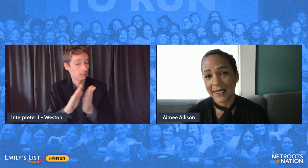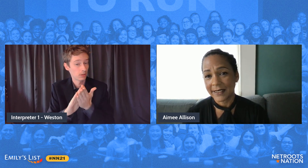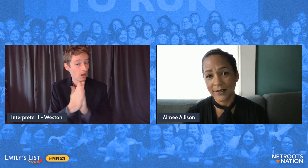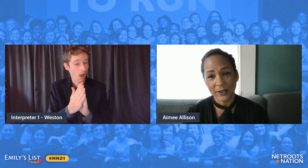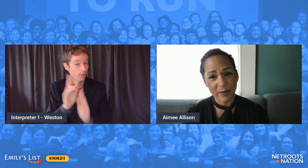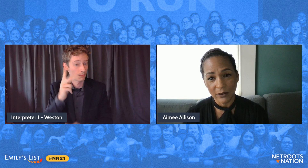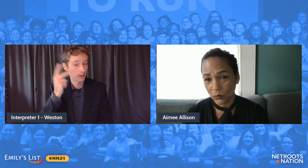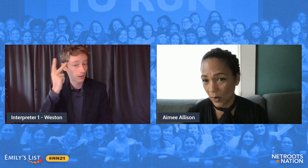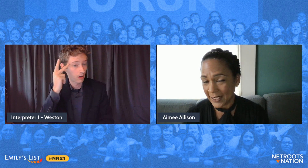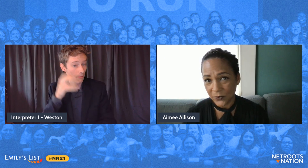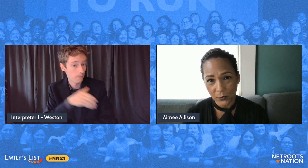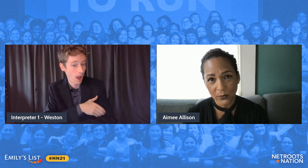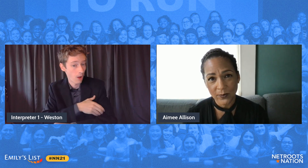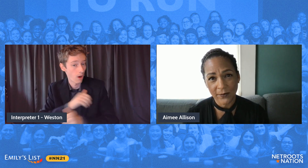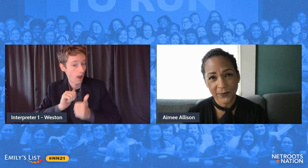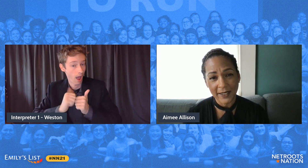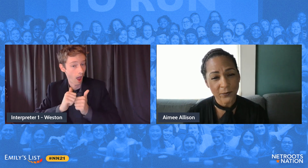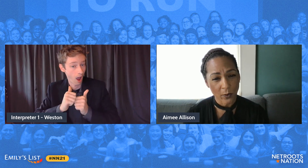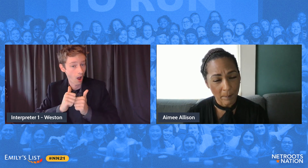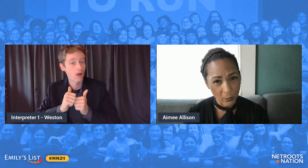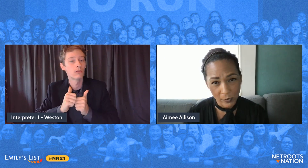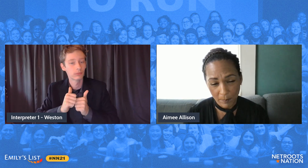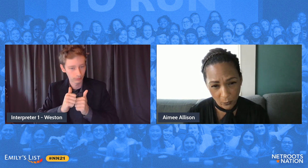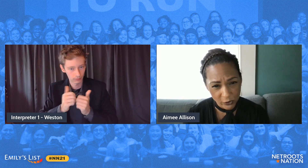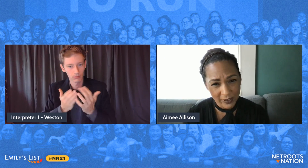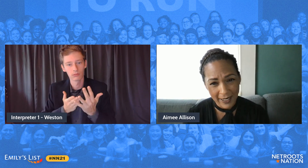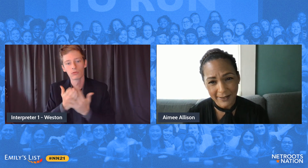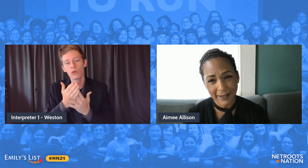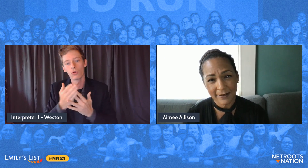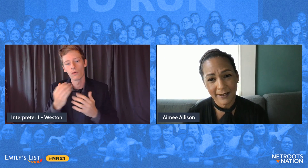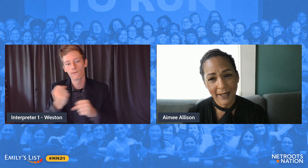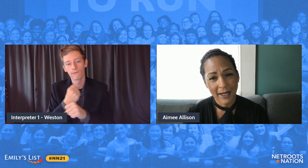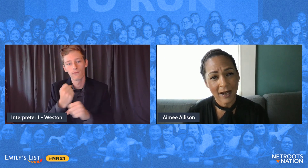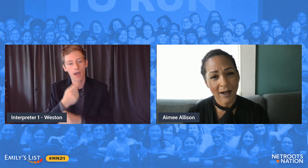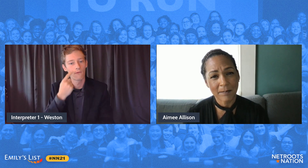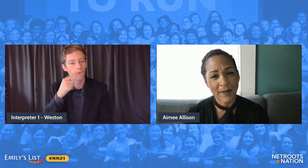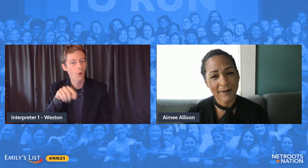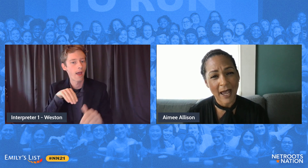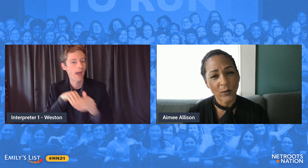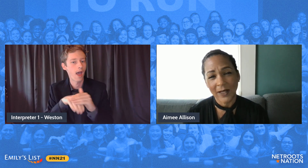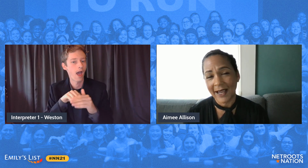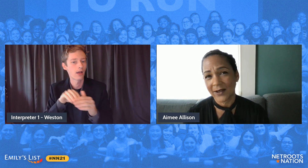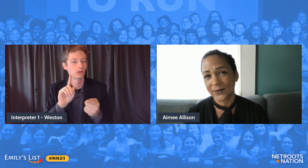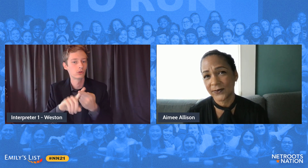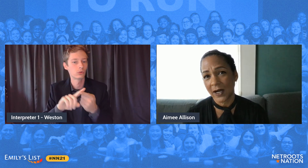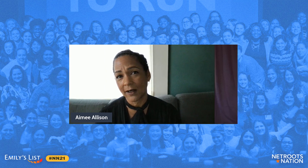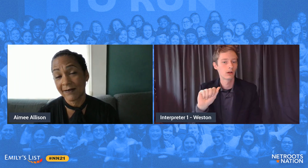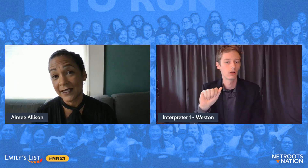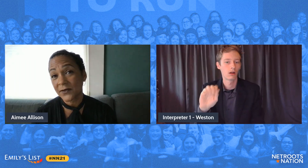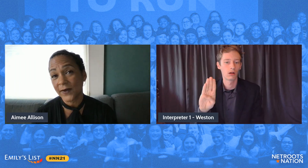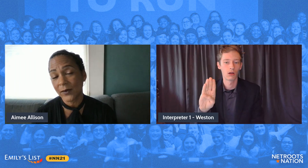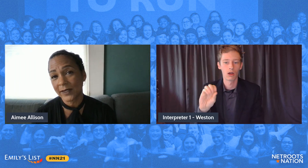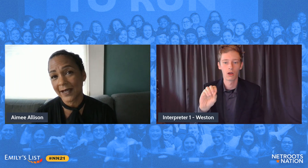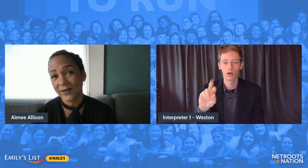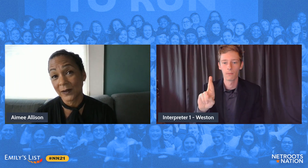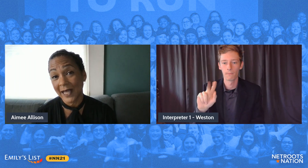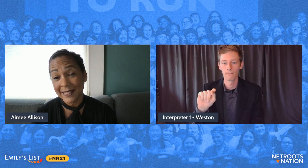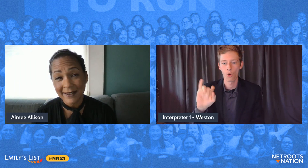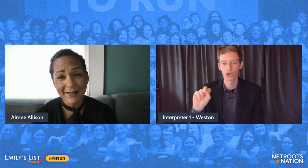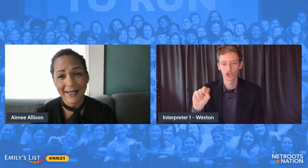is gonna be right through the fight for abortion access, that we'll have, this fight will have the license